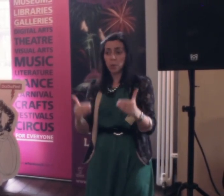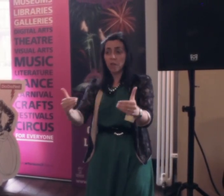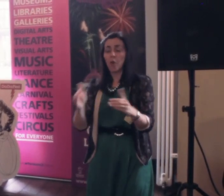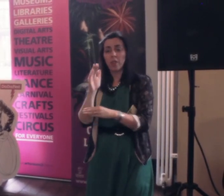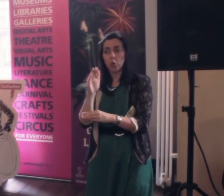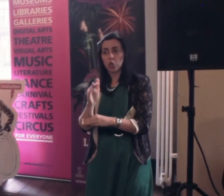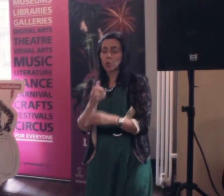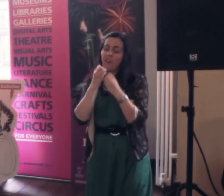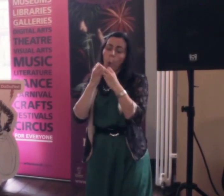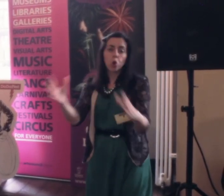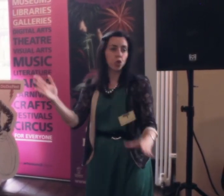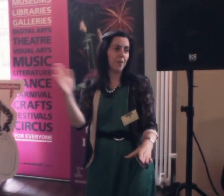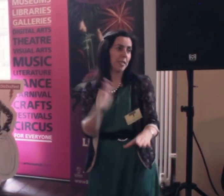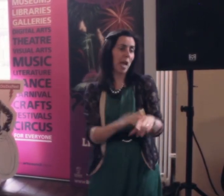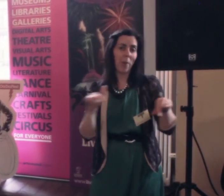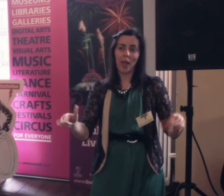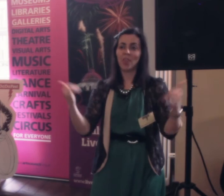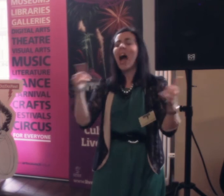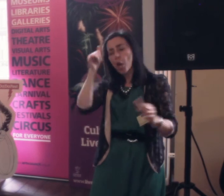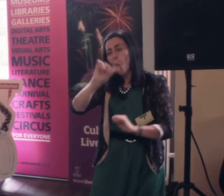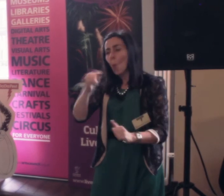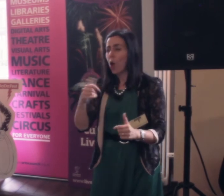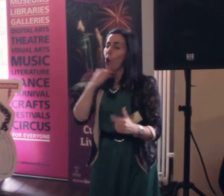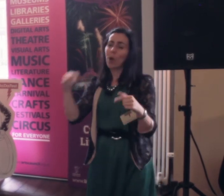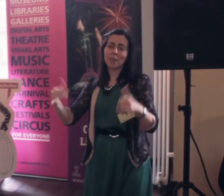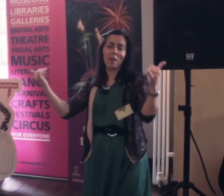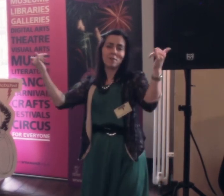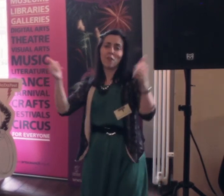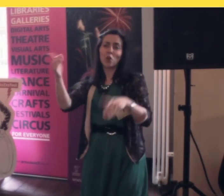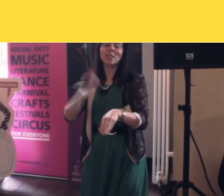So have a wonderful time at the festival, I know you will, ‘cause we always do, and enjoy your evening